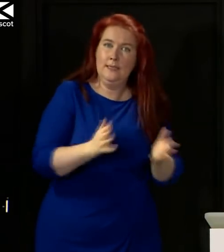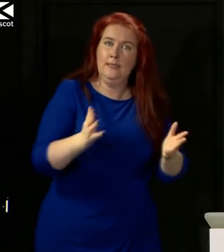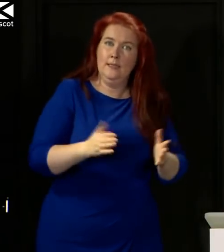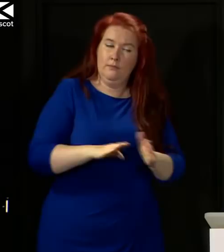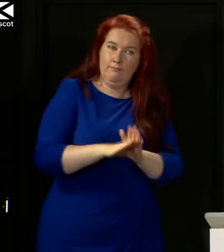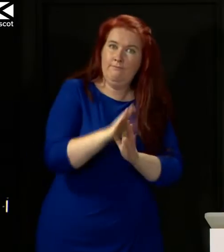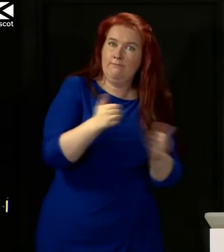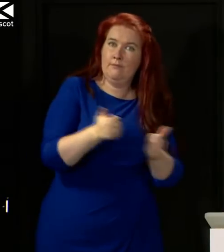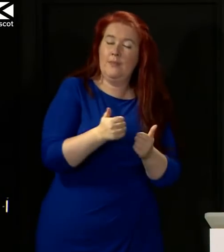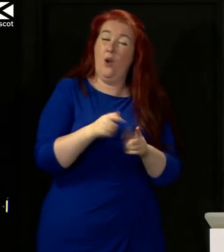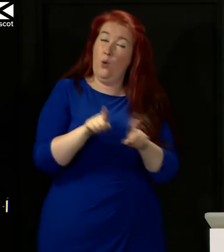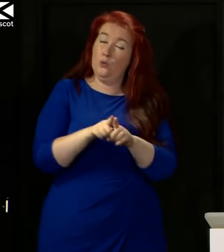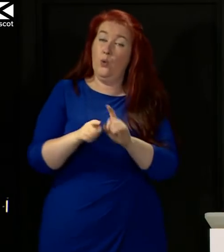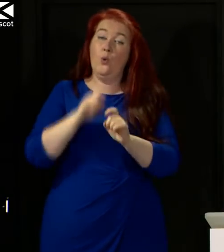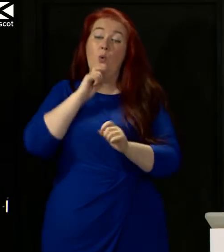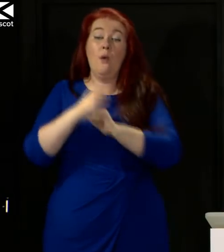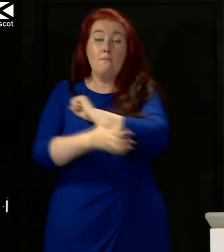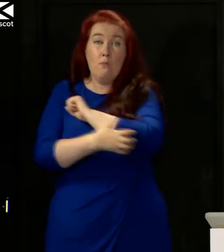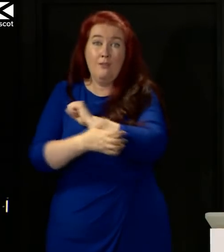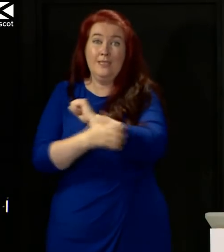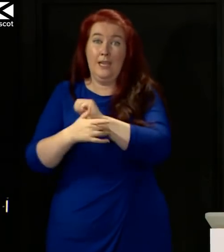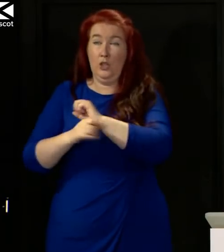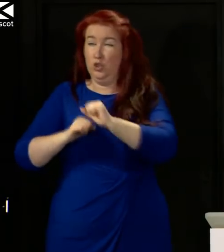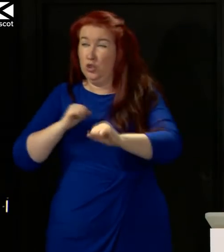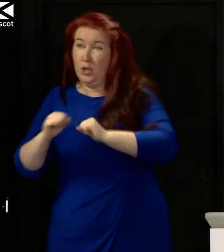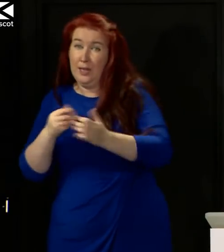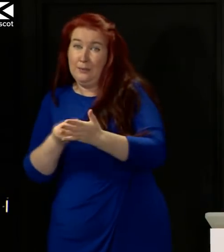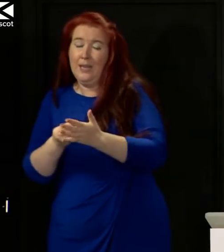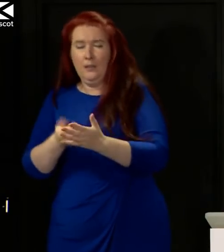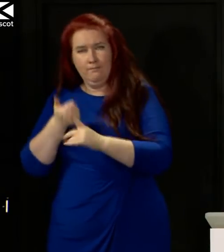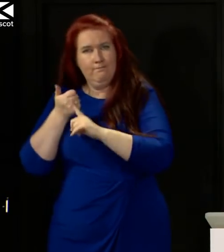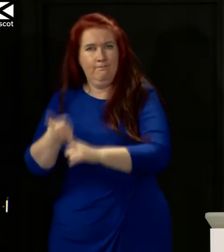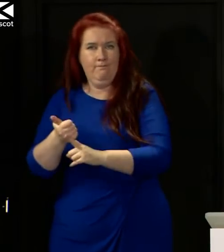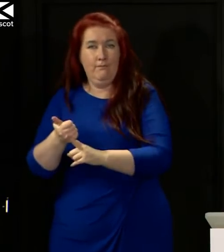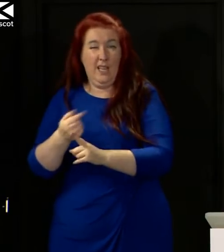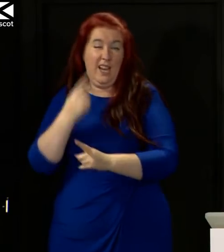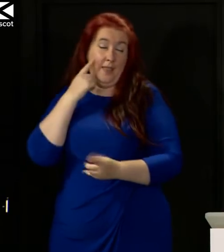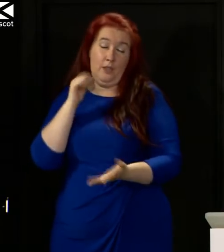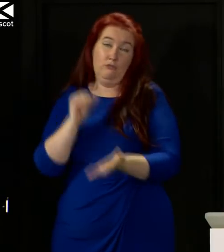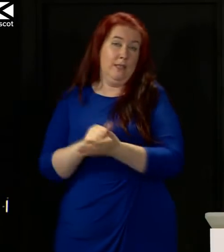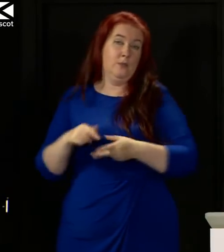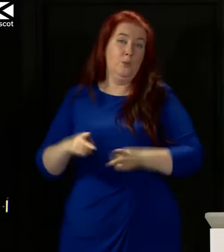in poverty and struggling most to make ends meet. And I think that is right for this stage